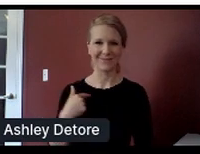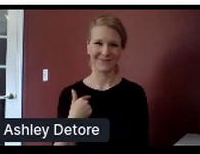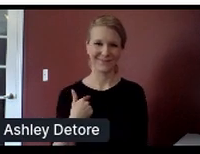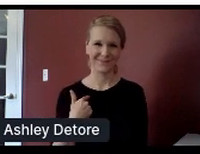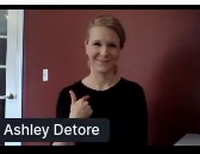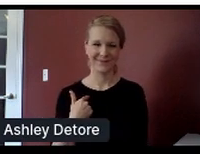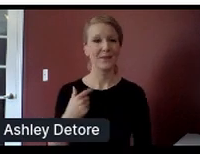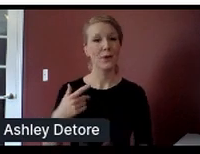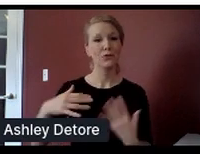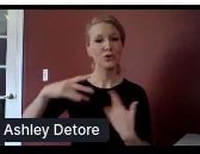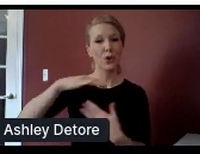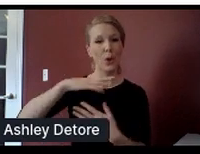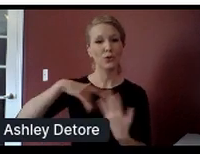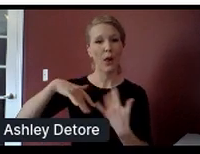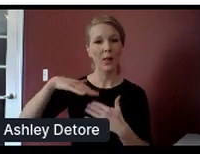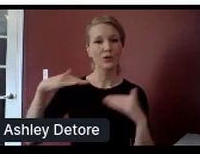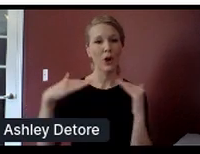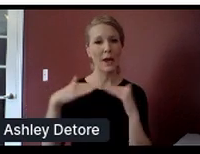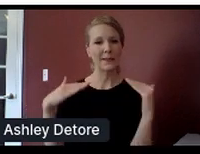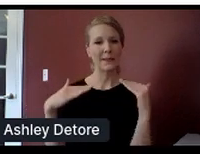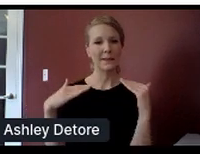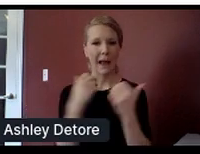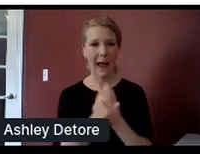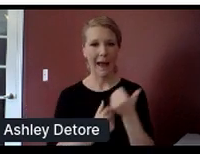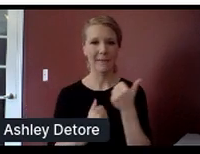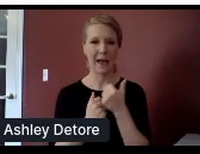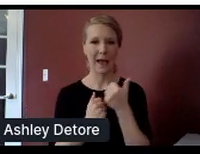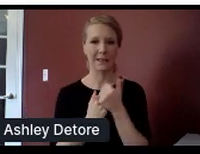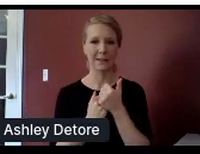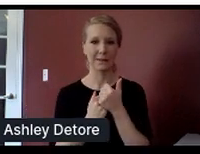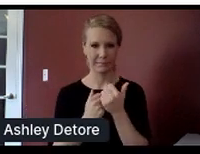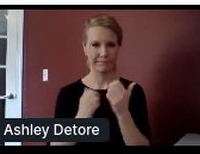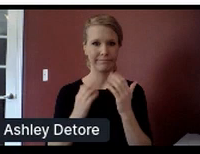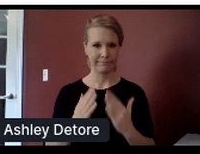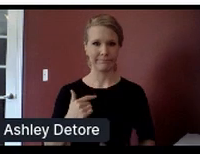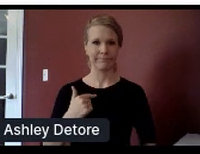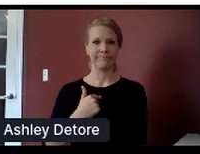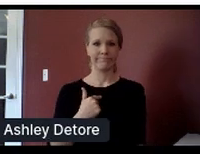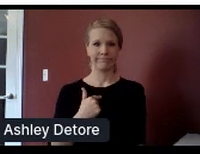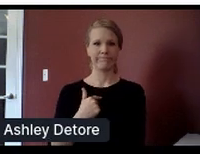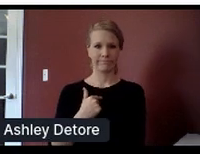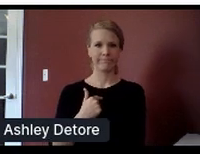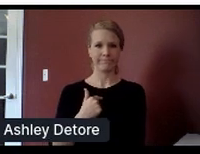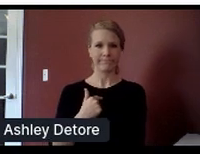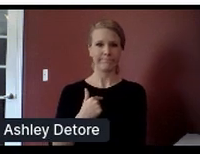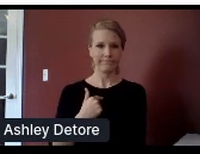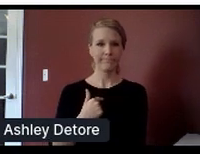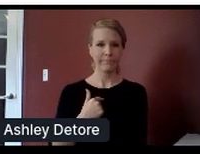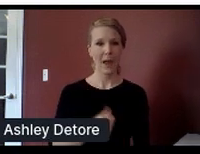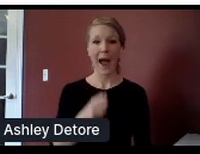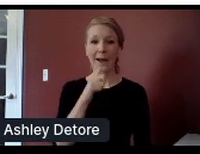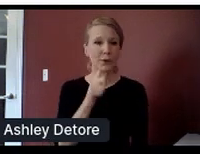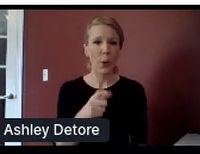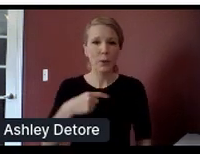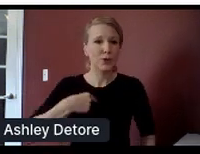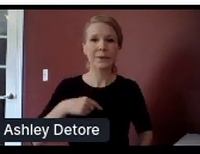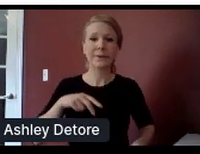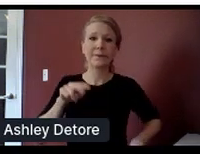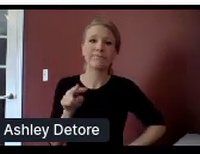I'm one that's not able to just sit around and be ignorant about issues that impact other people.